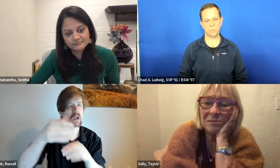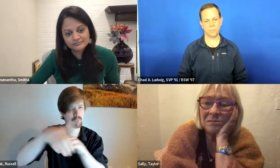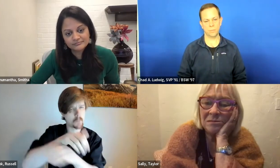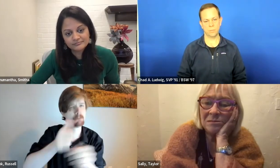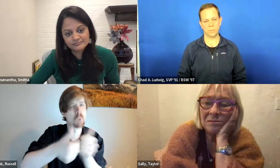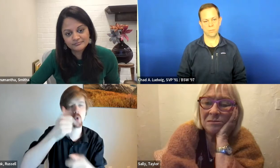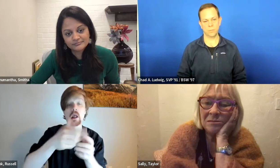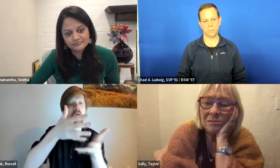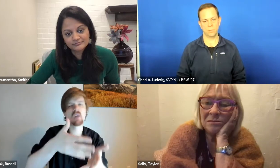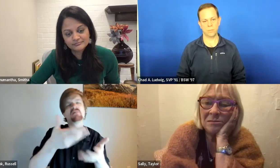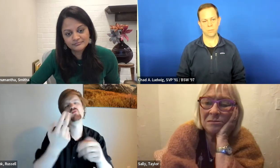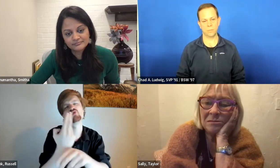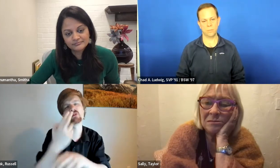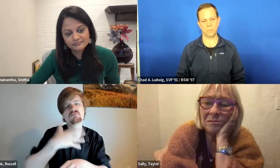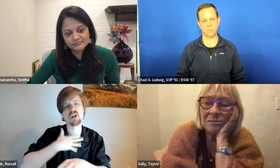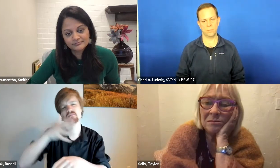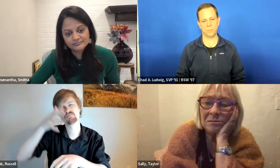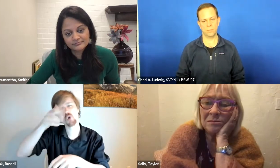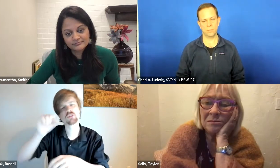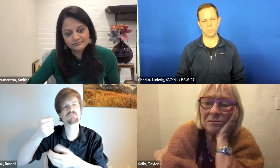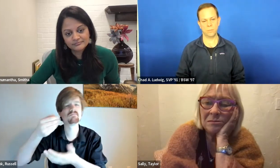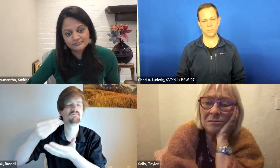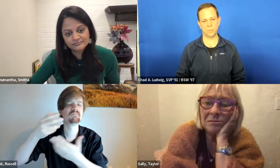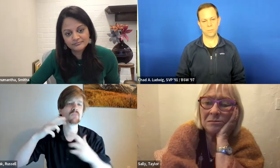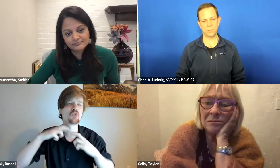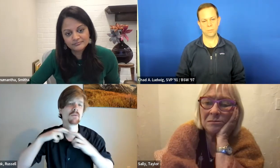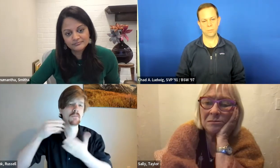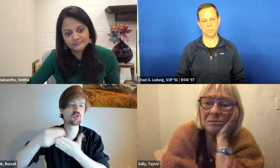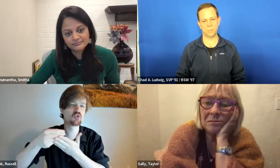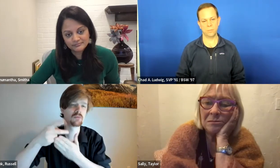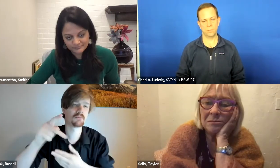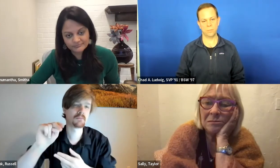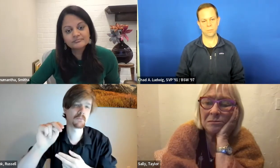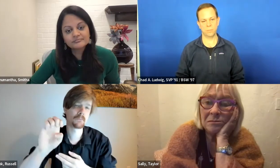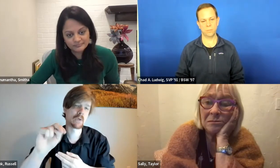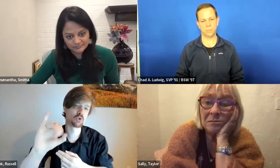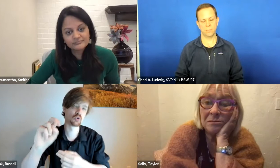The hospice part, some of that was covered. Another part, we were able to use